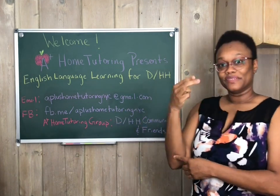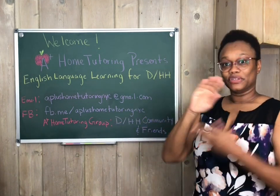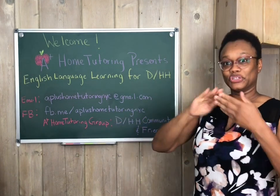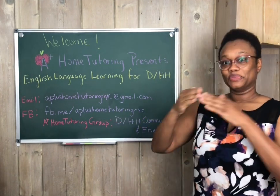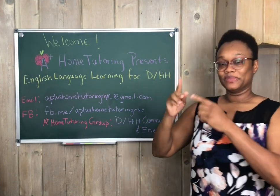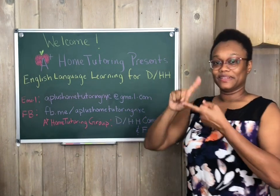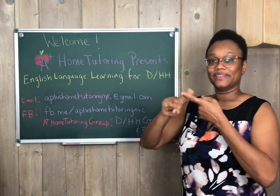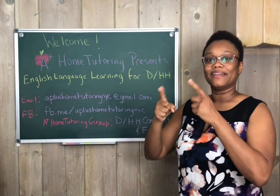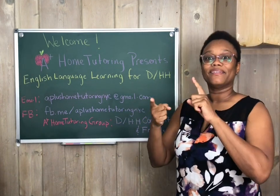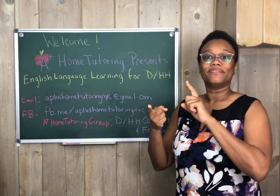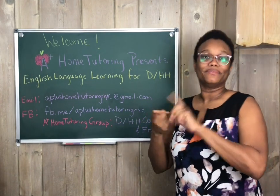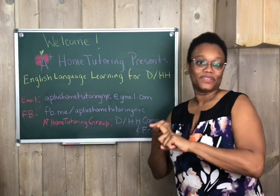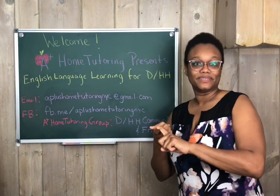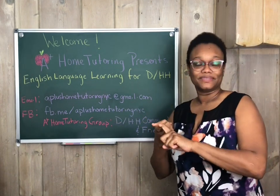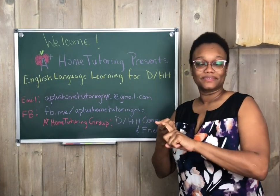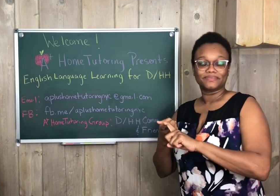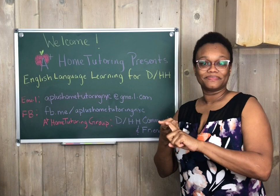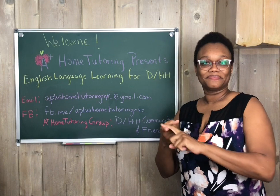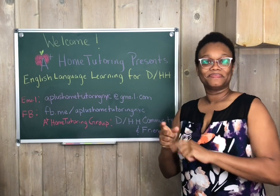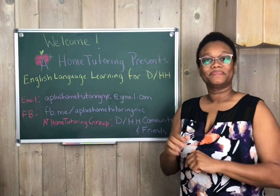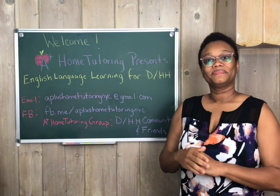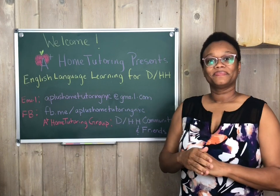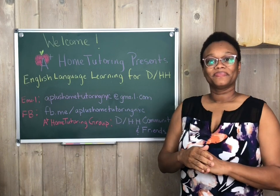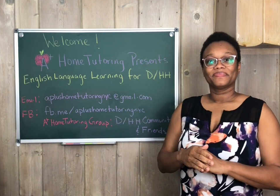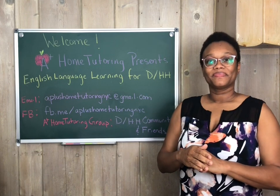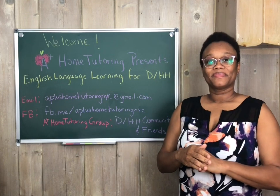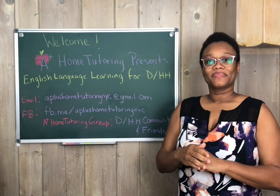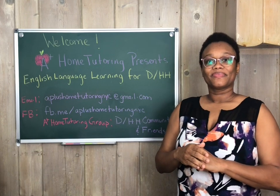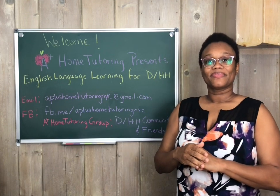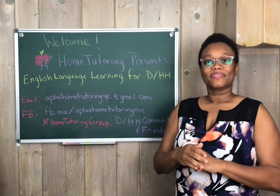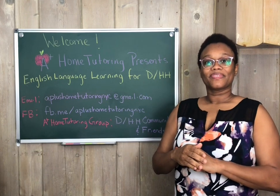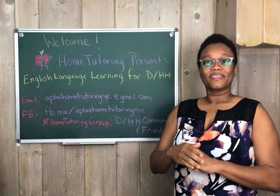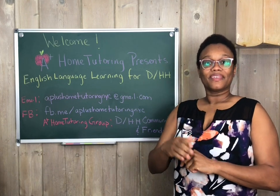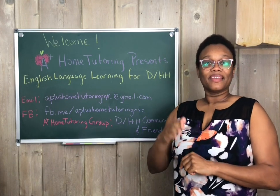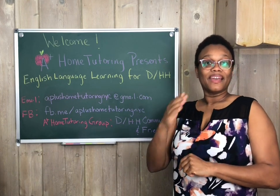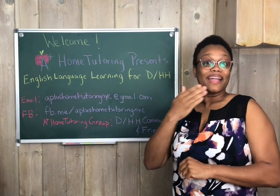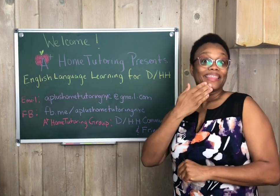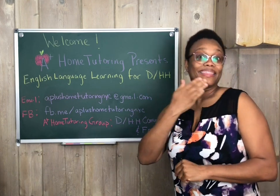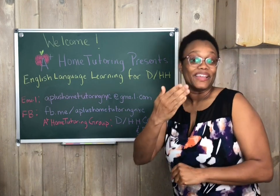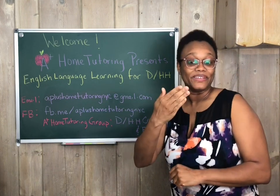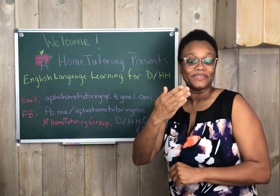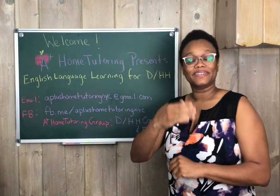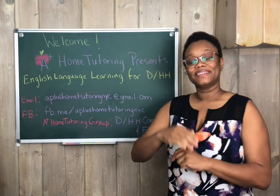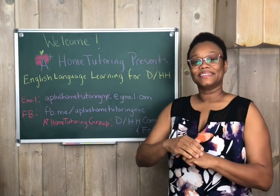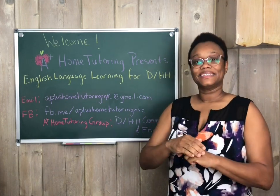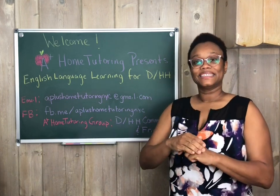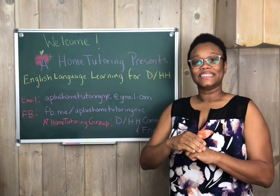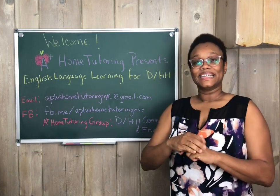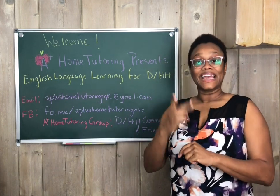Community and friends, so please join I'll See you next time and thank you